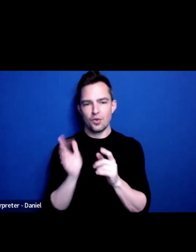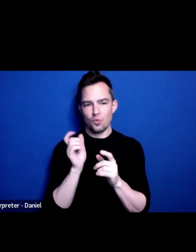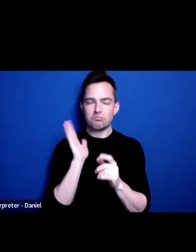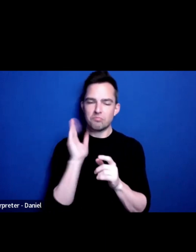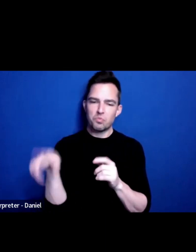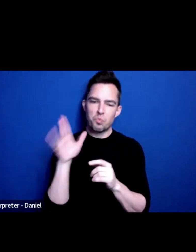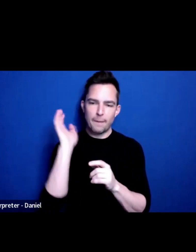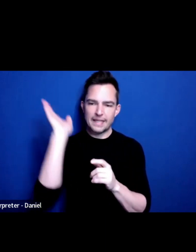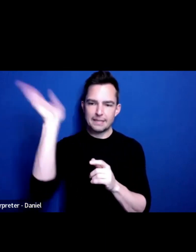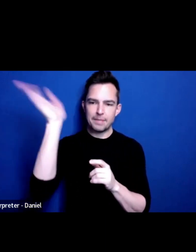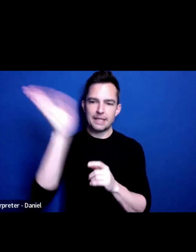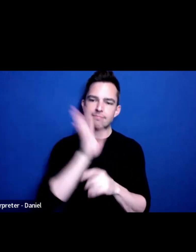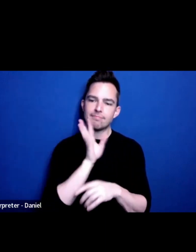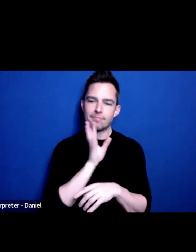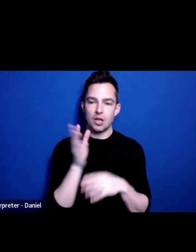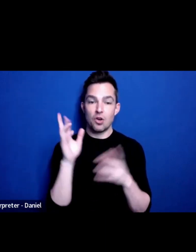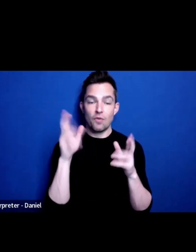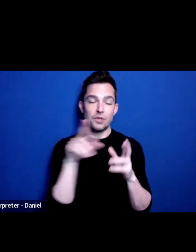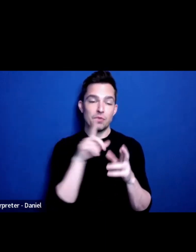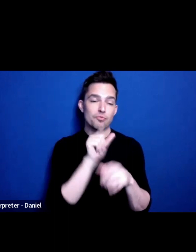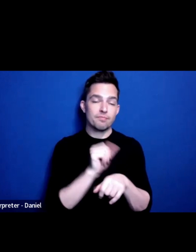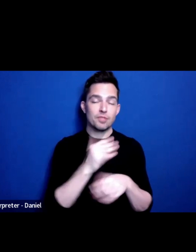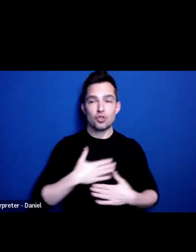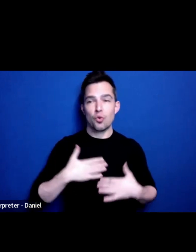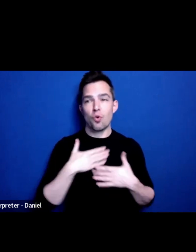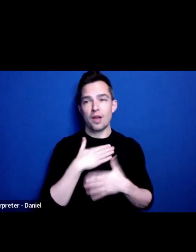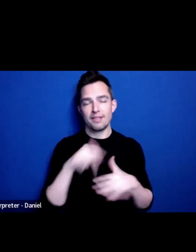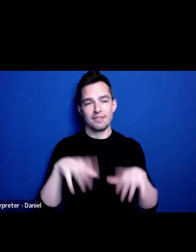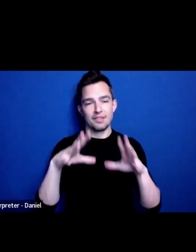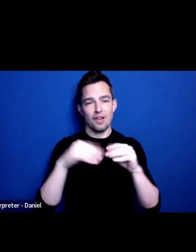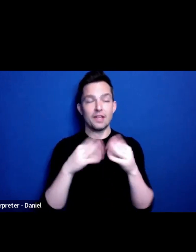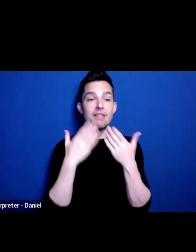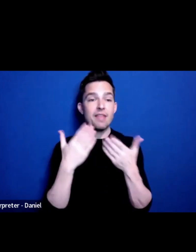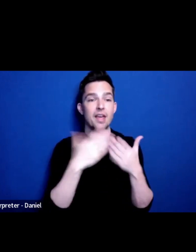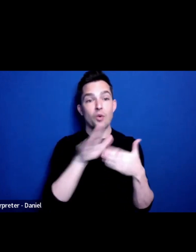hope you all truly enjoy the conference. And I want to thank you all for the work that you